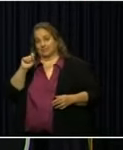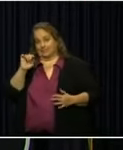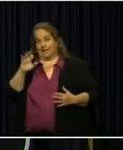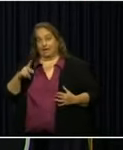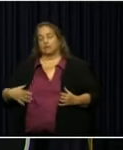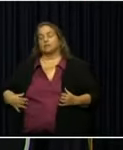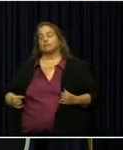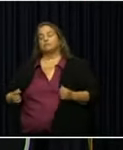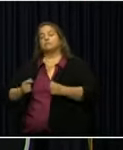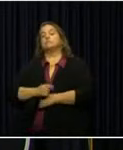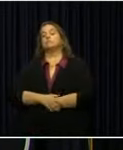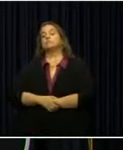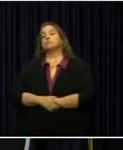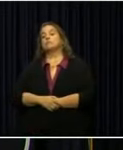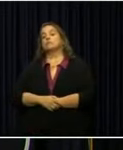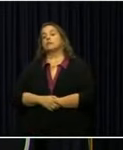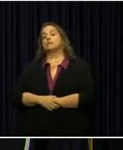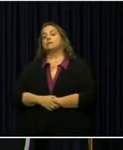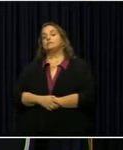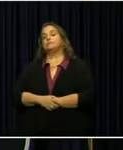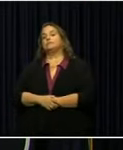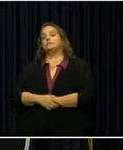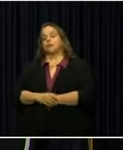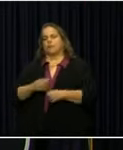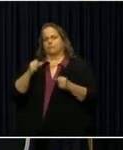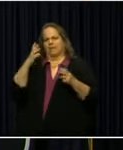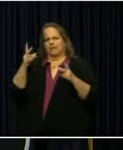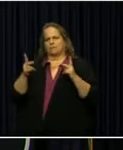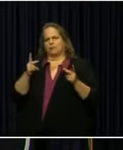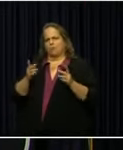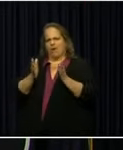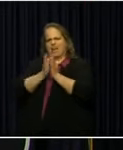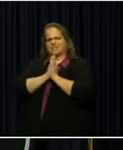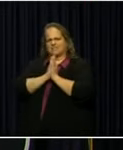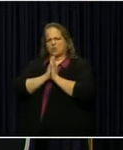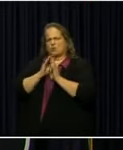I DON'T THINK IT WAS CONSIDERED THAT BEFORE.